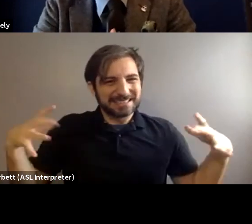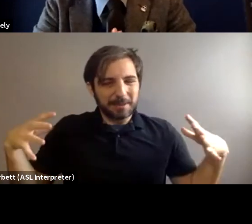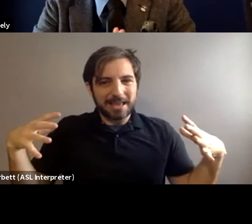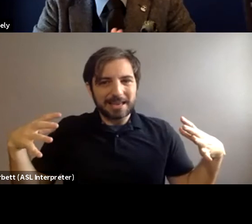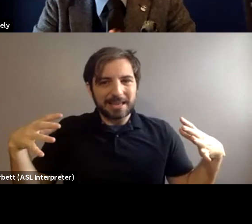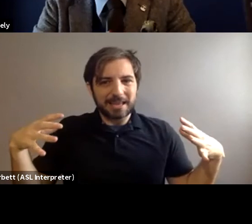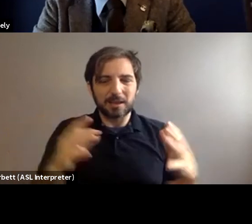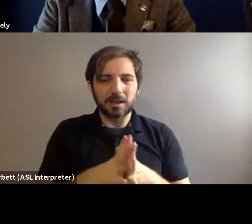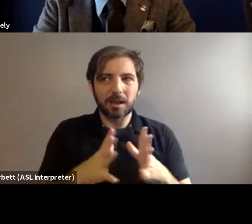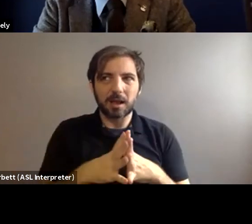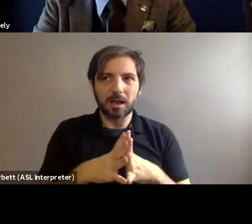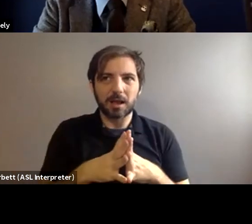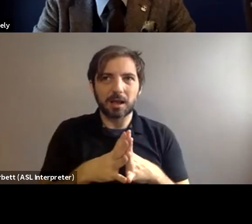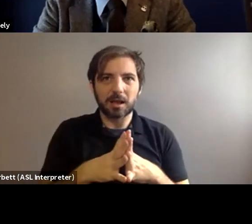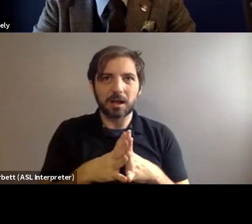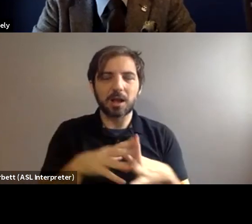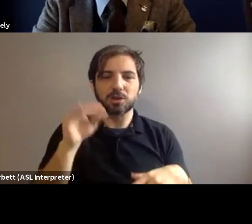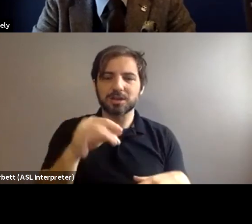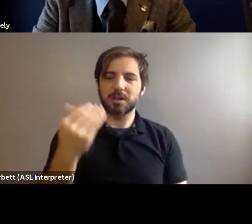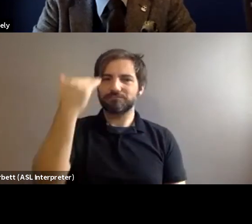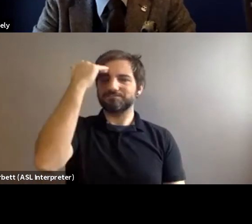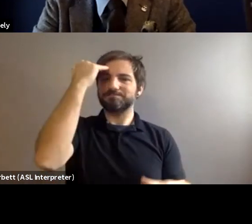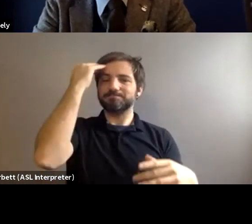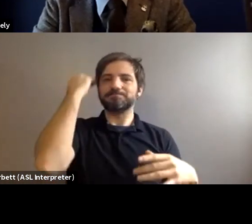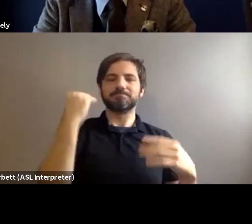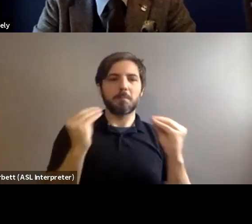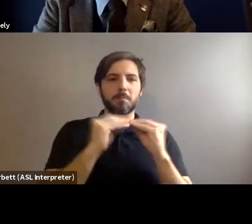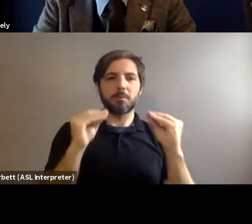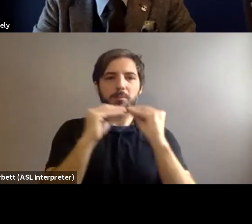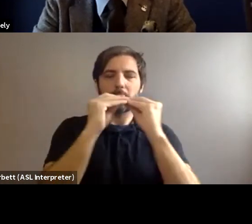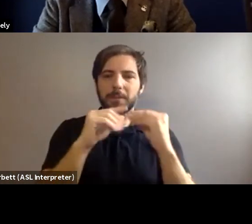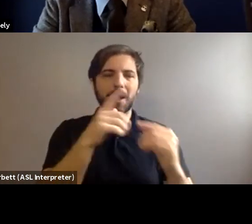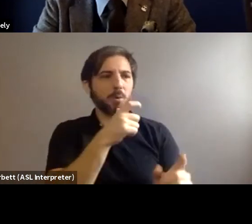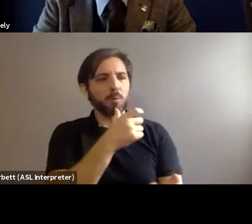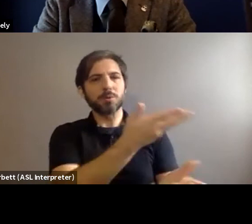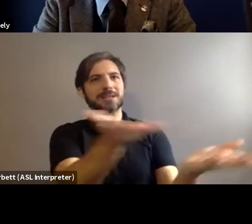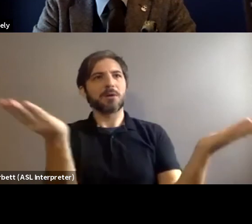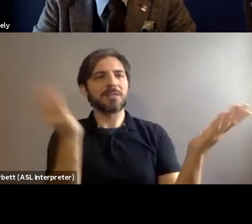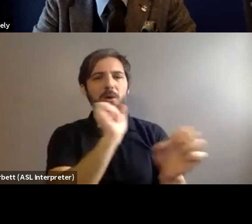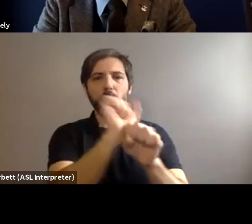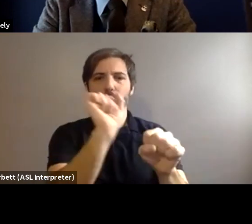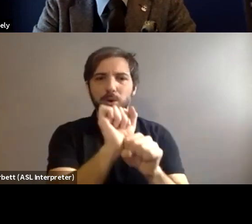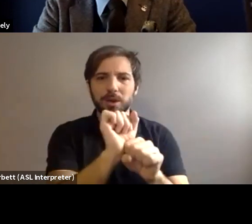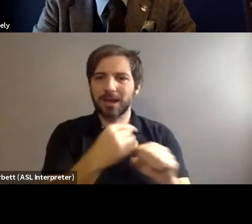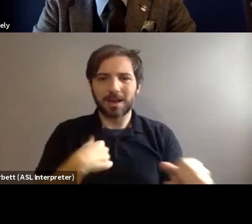of uh who's working out there that that we don't know about and then eliminating some